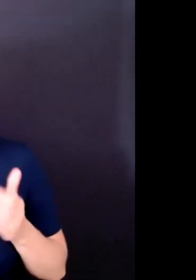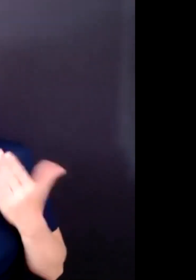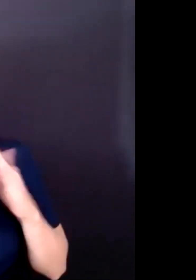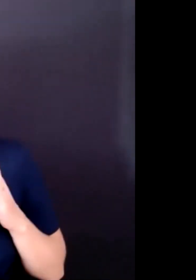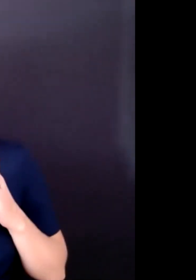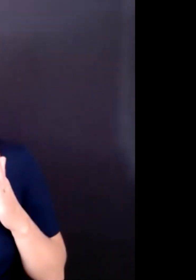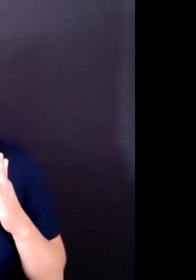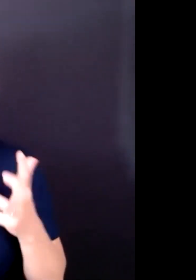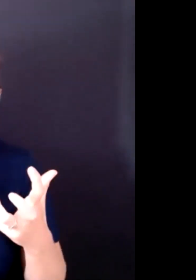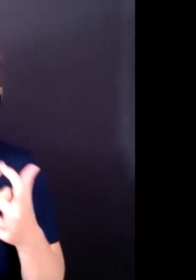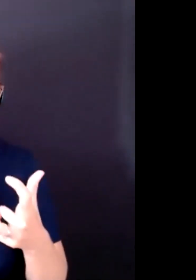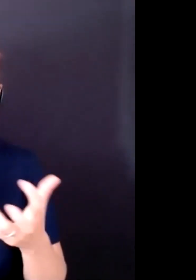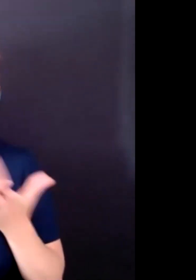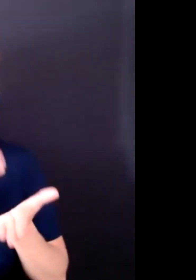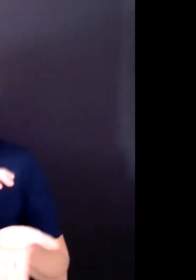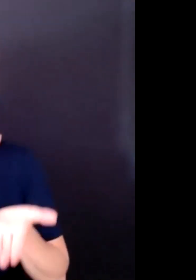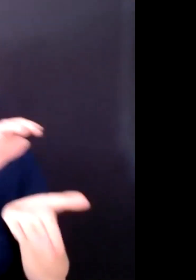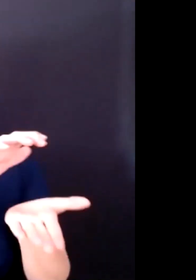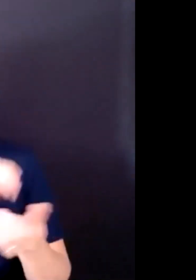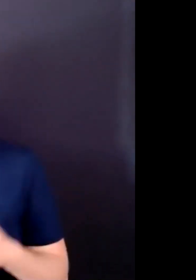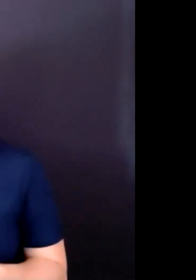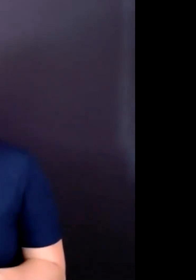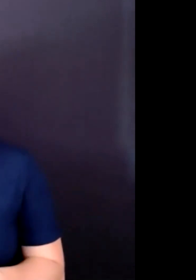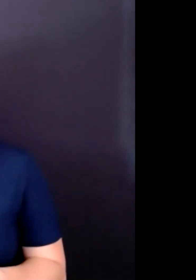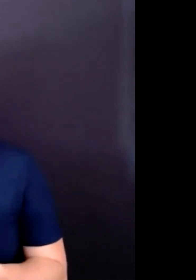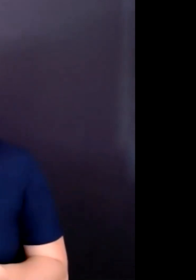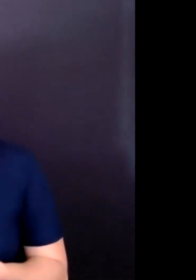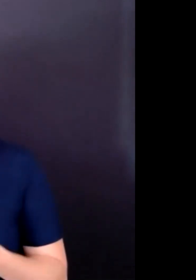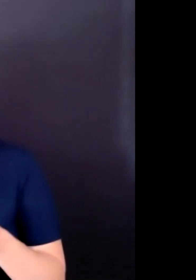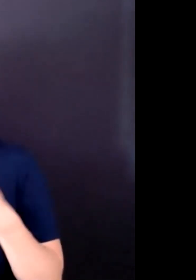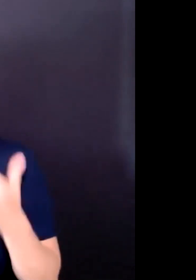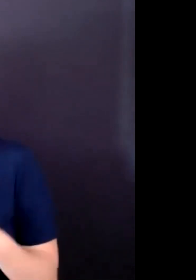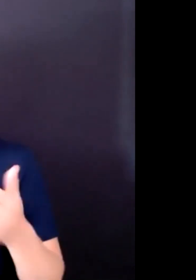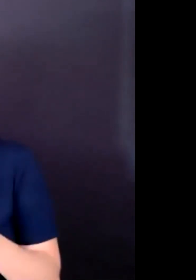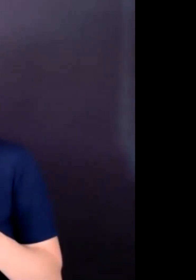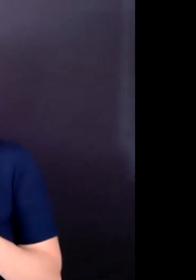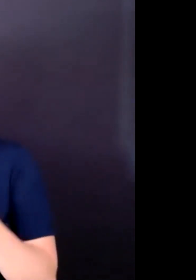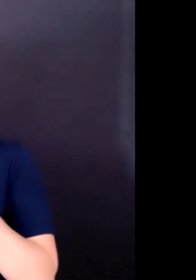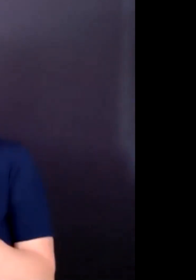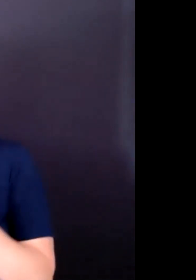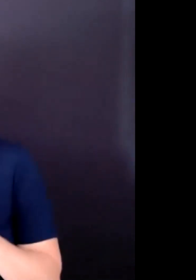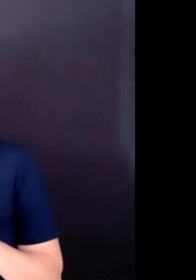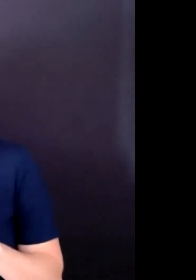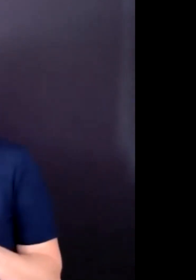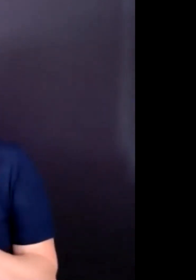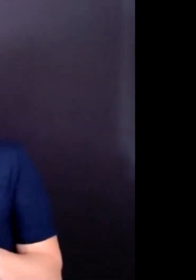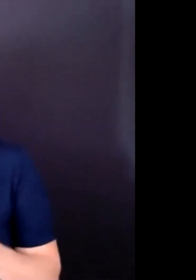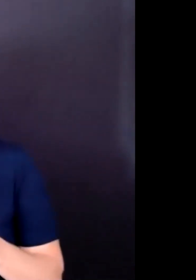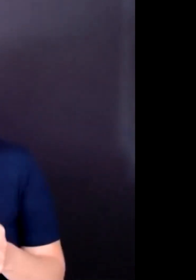able to receive the monies. It is a competitive process. But please apply. And everyone is looked at very closely. Every one